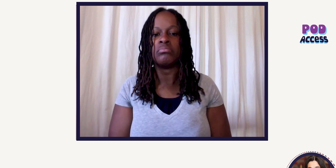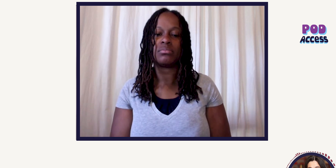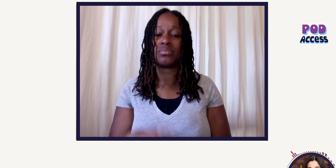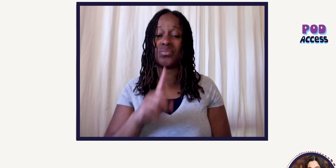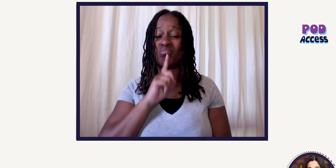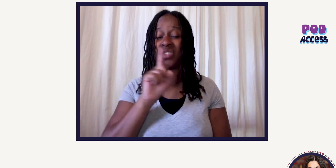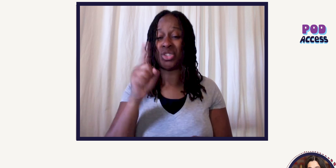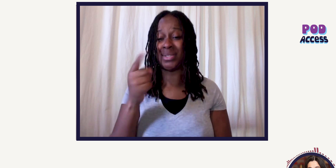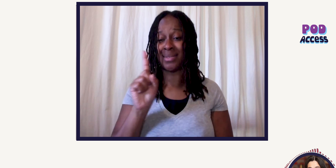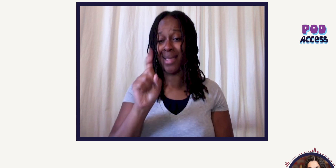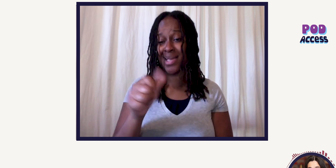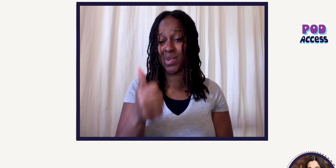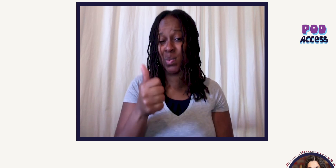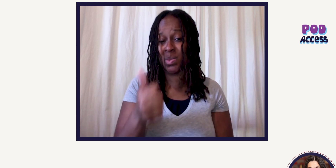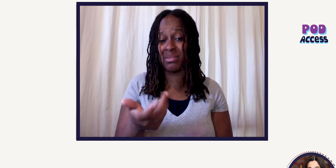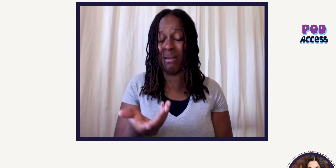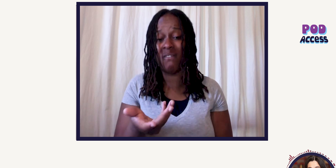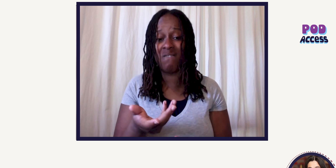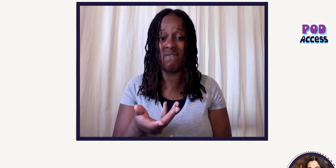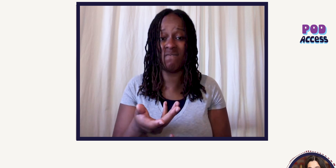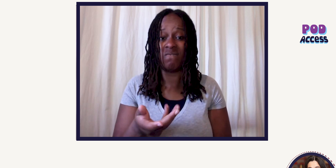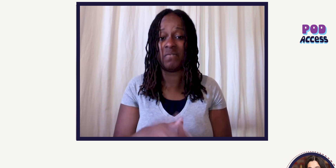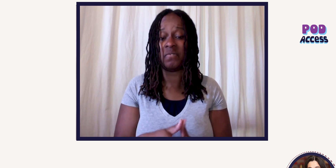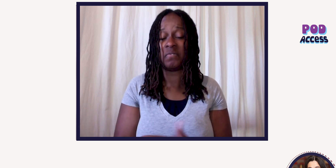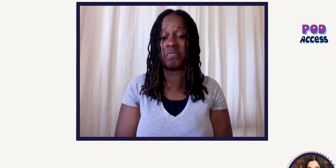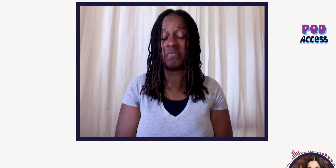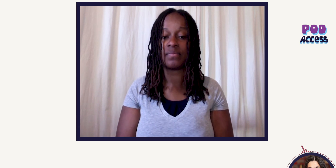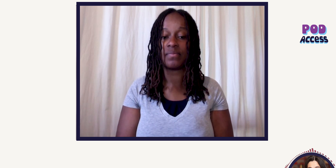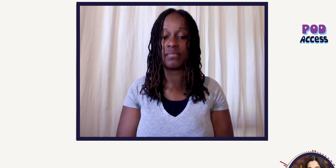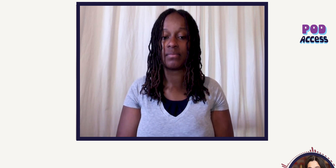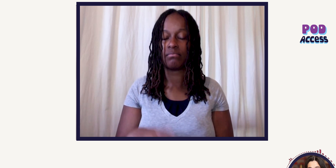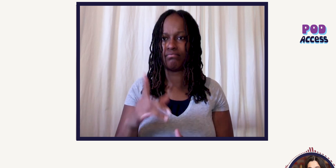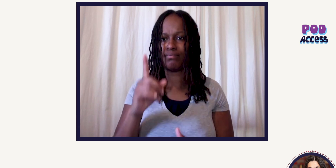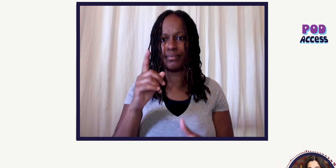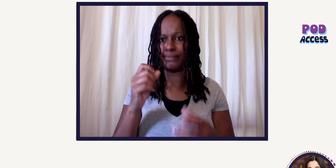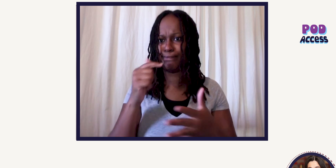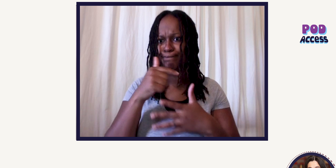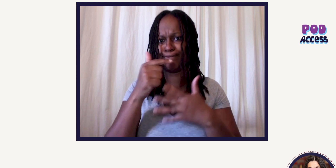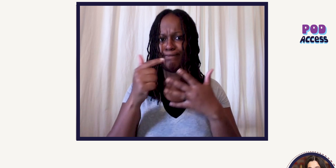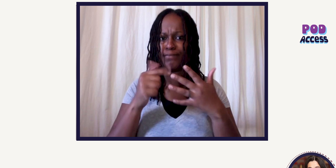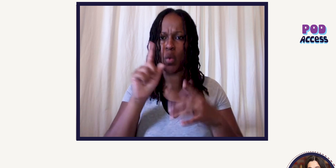a series of questions, interviewing yourself. Okay, self, what is the goal of my podcast?